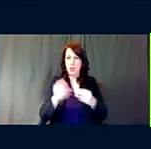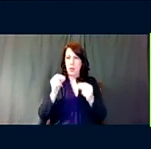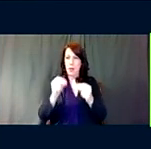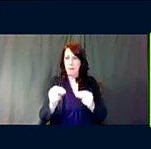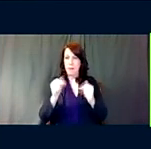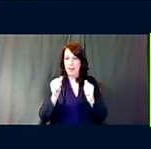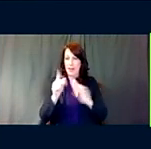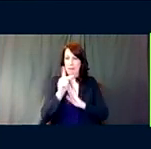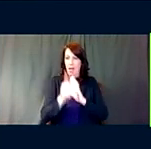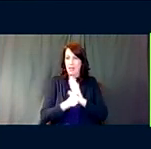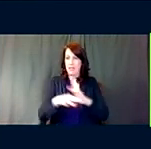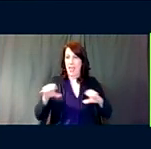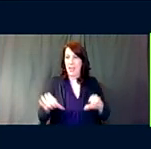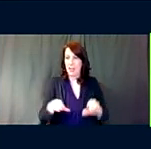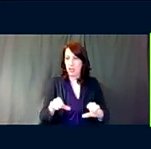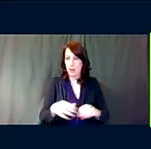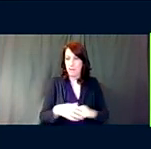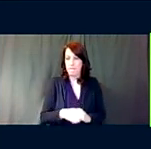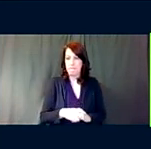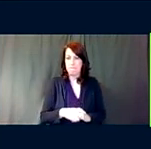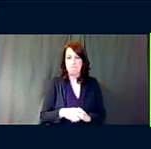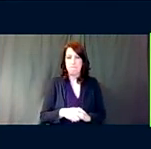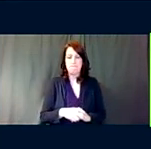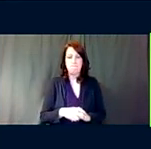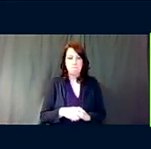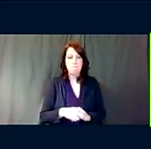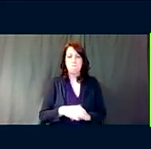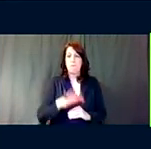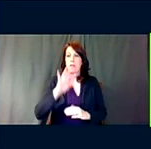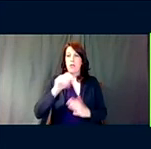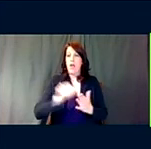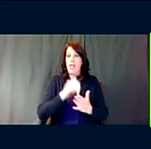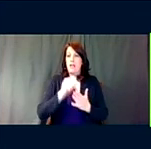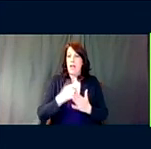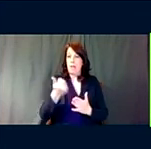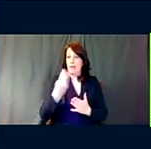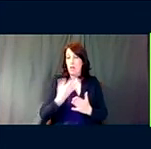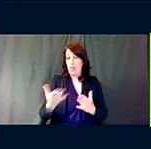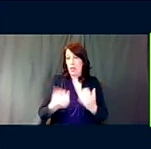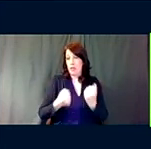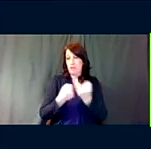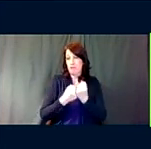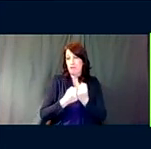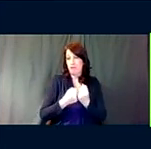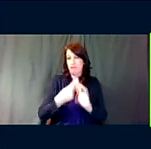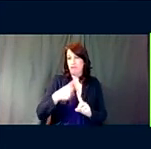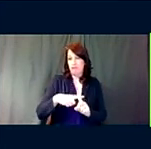THAT COULD LEAD TO IMMEDIATE POLICY ACTION. SO, BY THAT TIME WE HAD A FEW THINGS GOING FOR US.